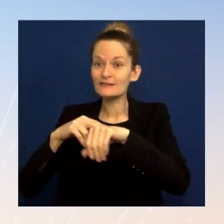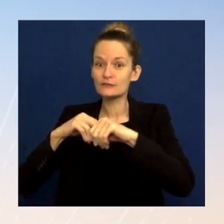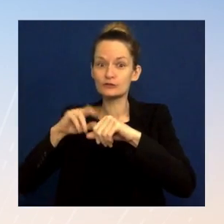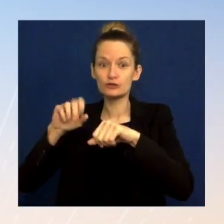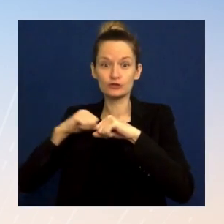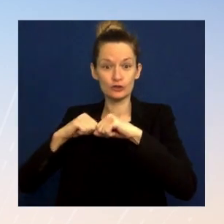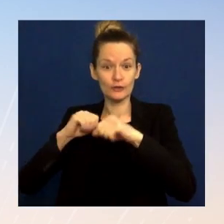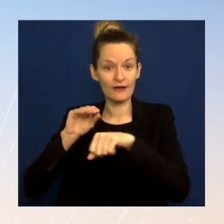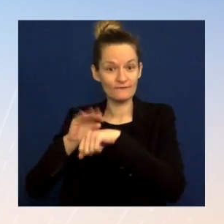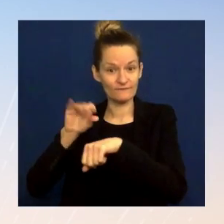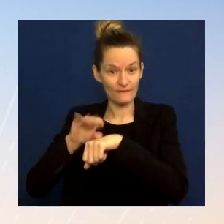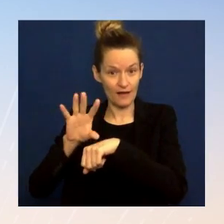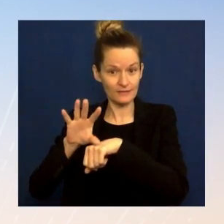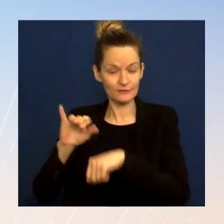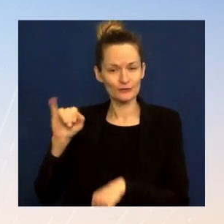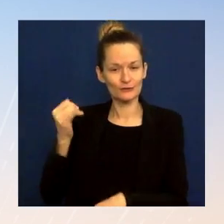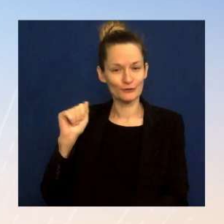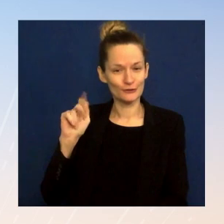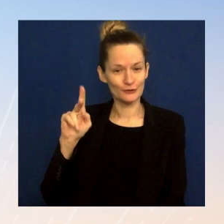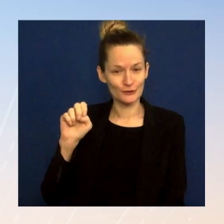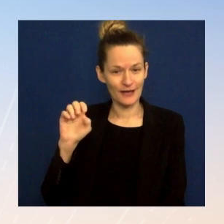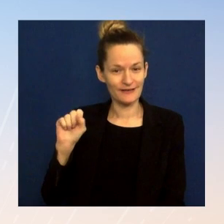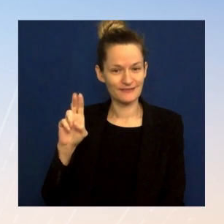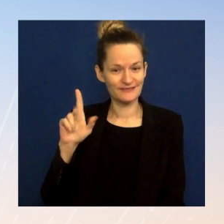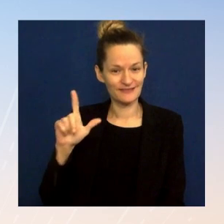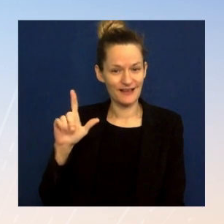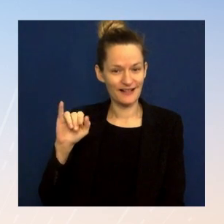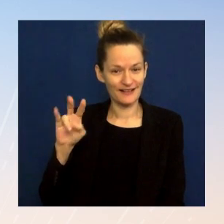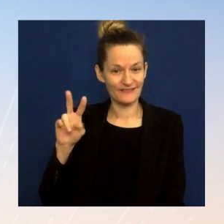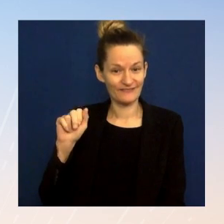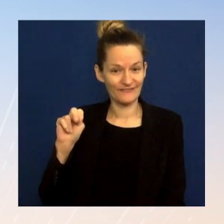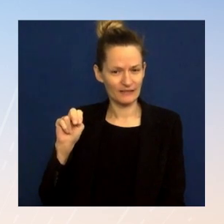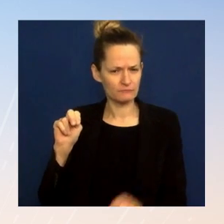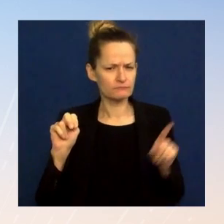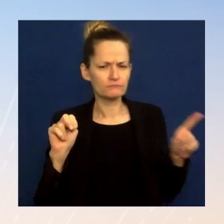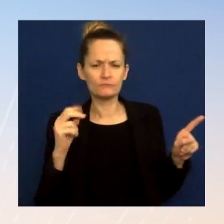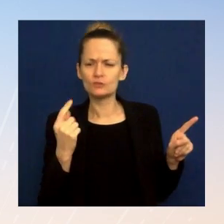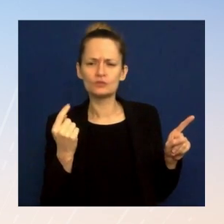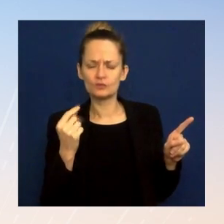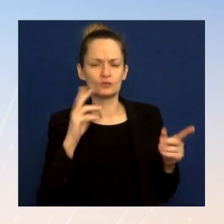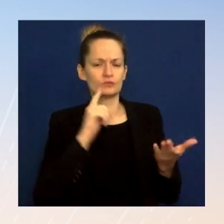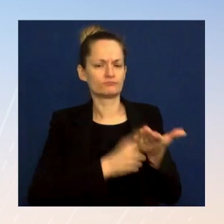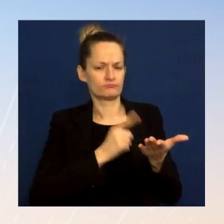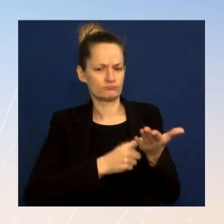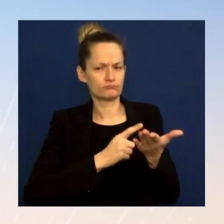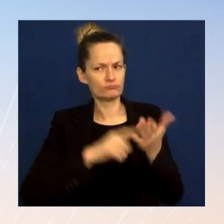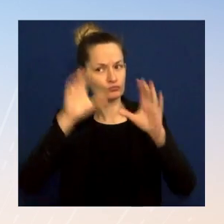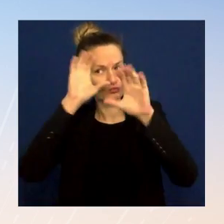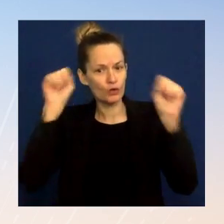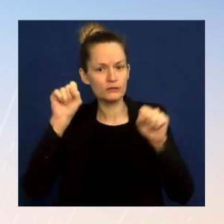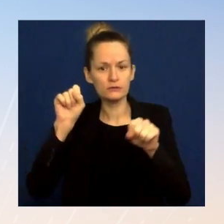second foreign trip -- later this week. And he'll take some questions afterwards, and then I will do a full briefing --